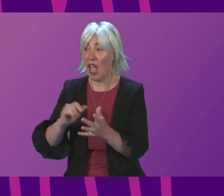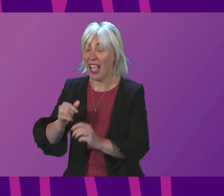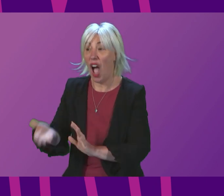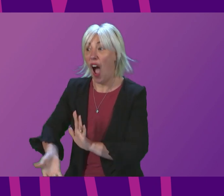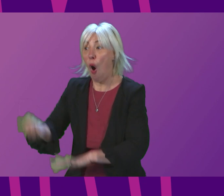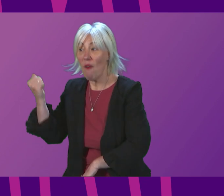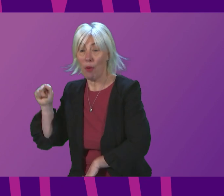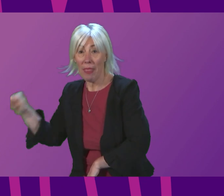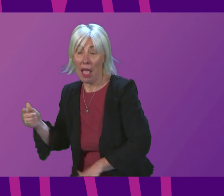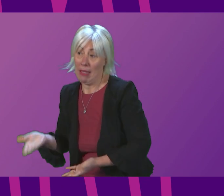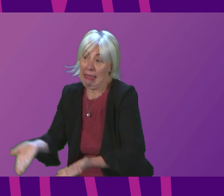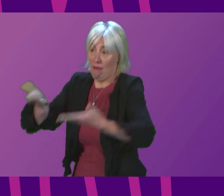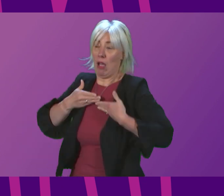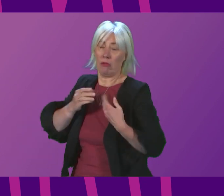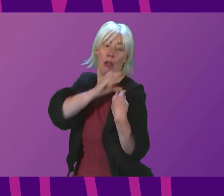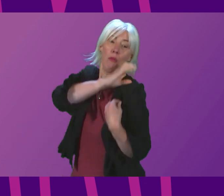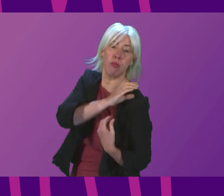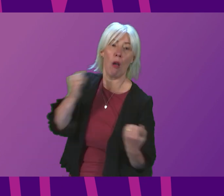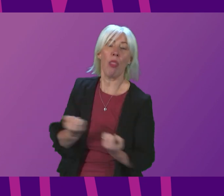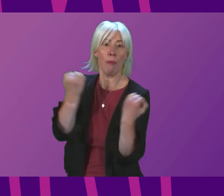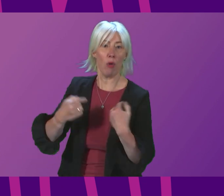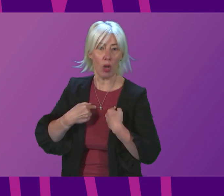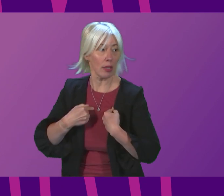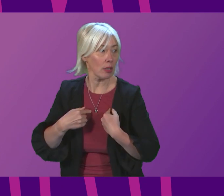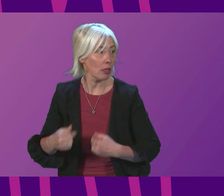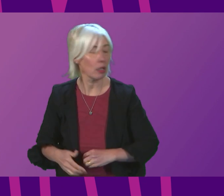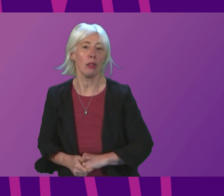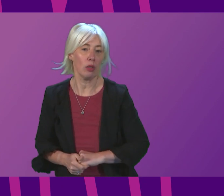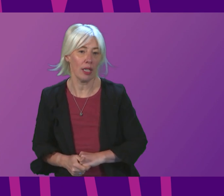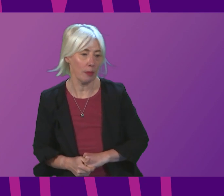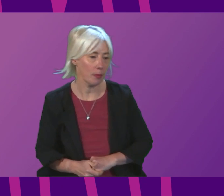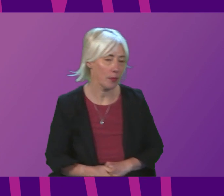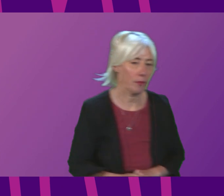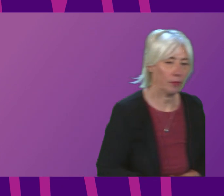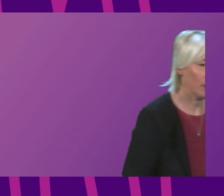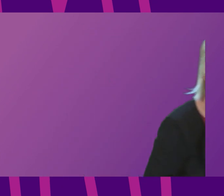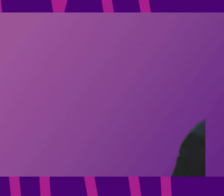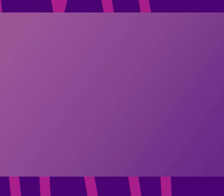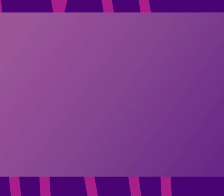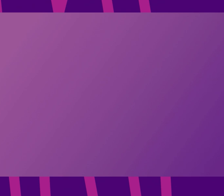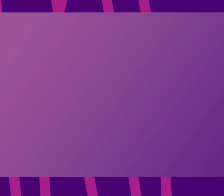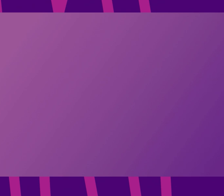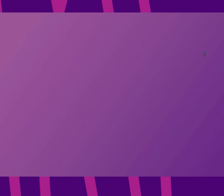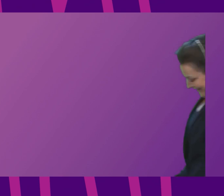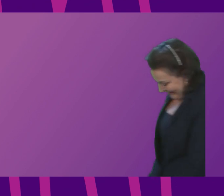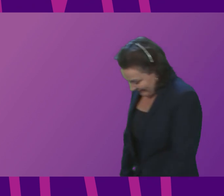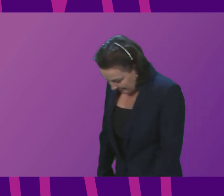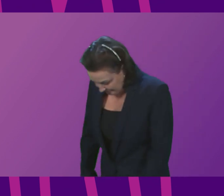as quickly as possible, but demanding that it happen.